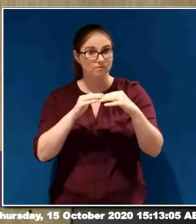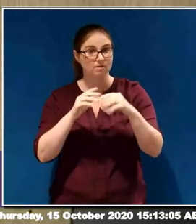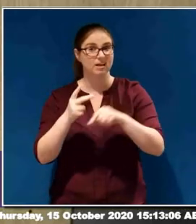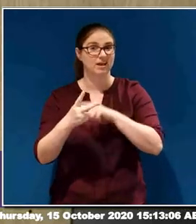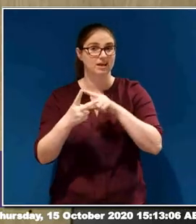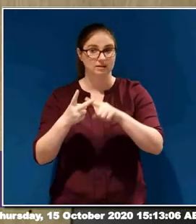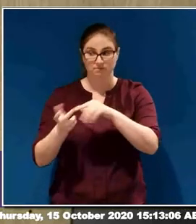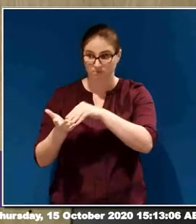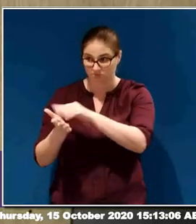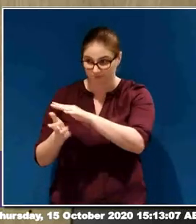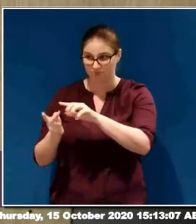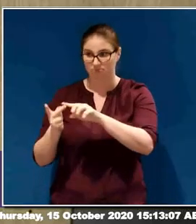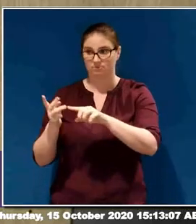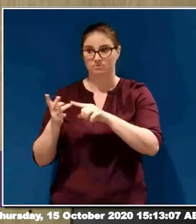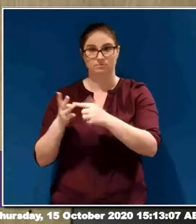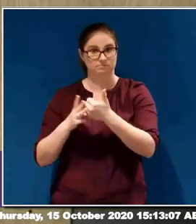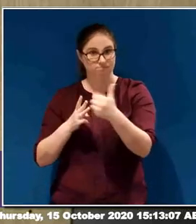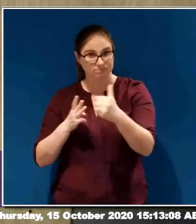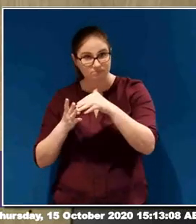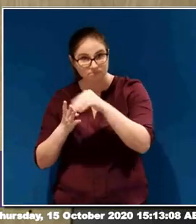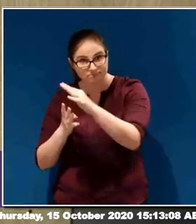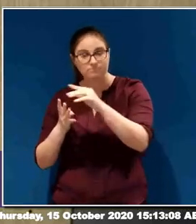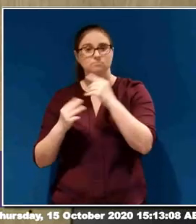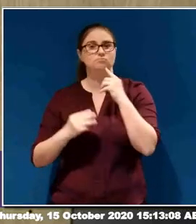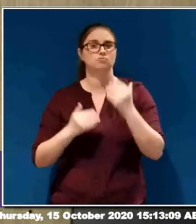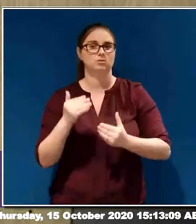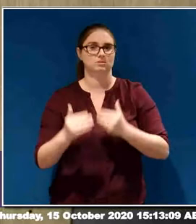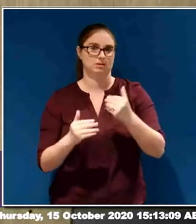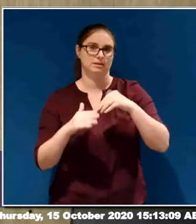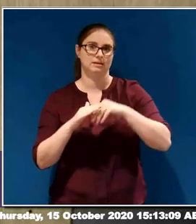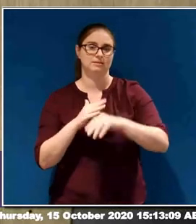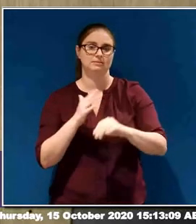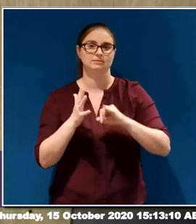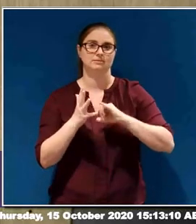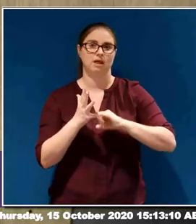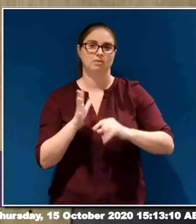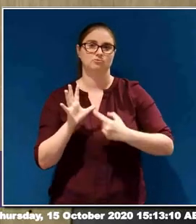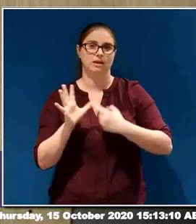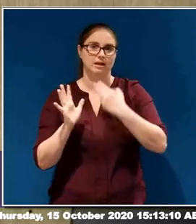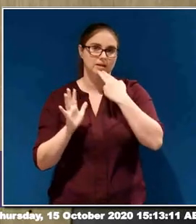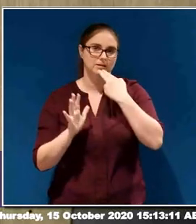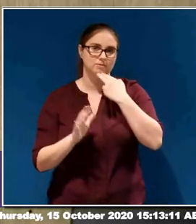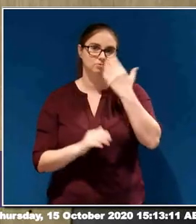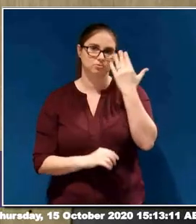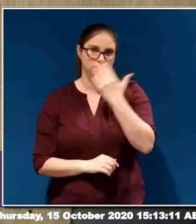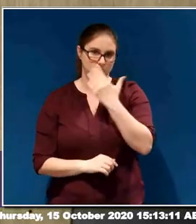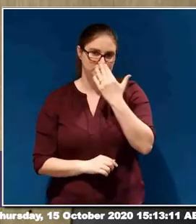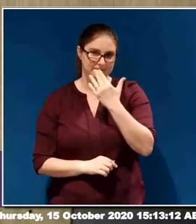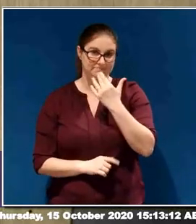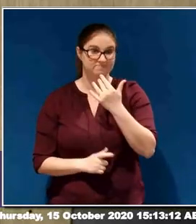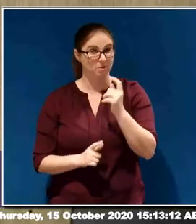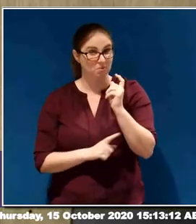The terms of reference are very broad, and they're looking at overrepresentation